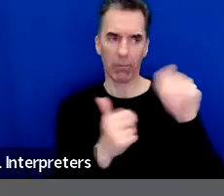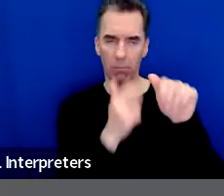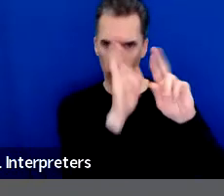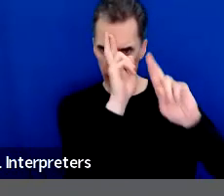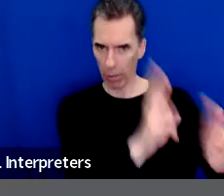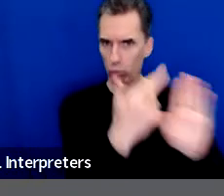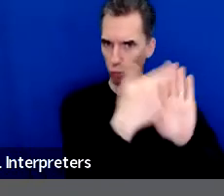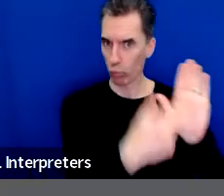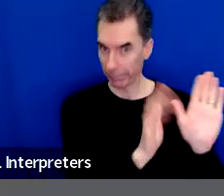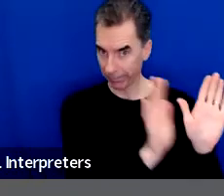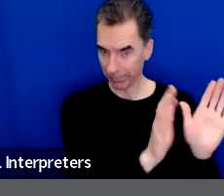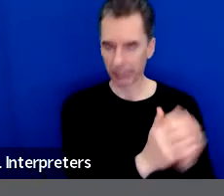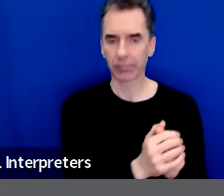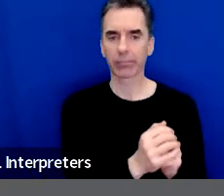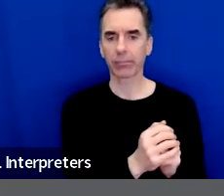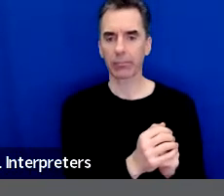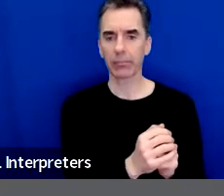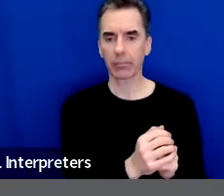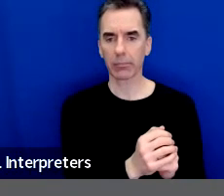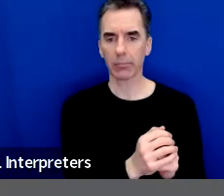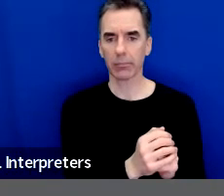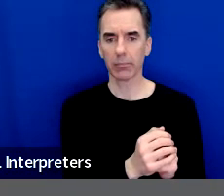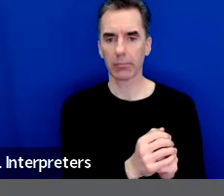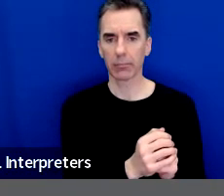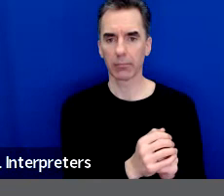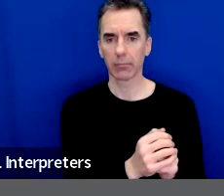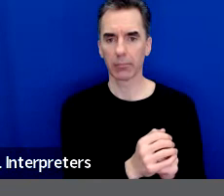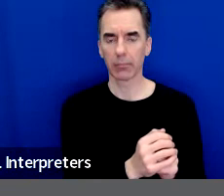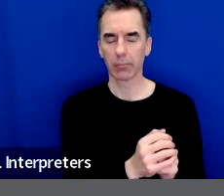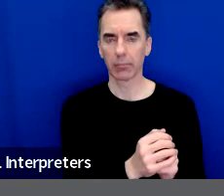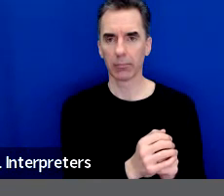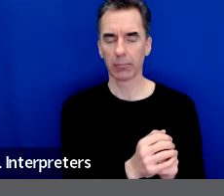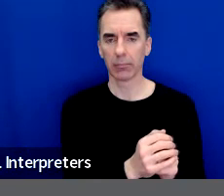The other reason is because if the chapter references